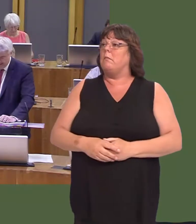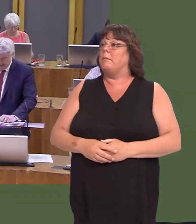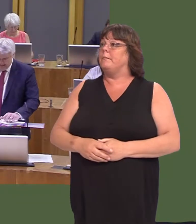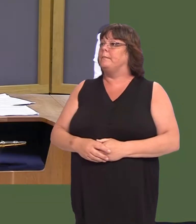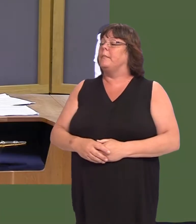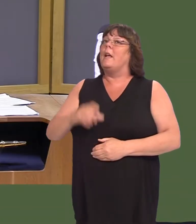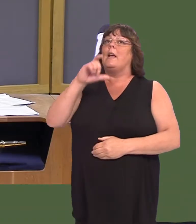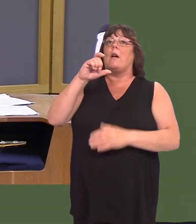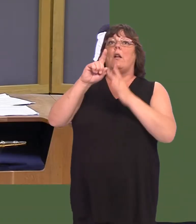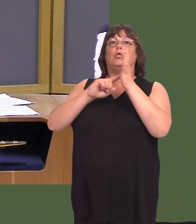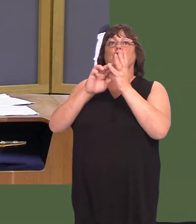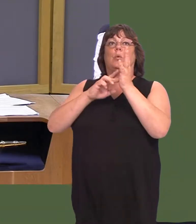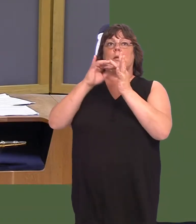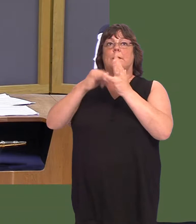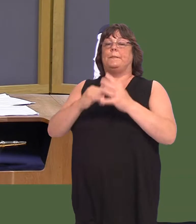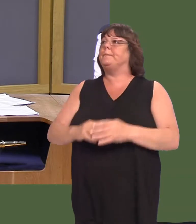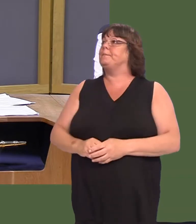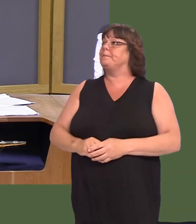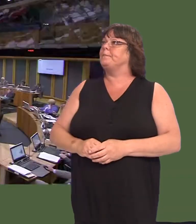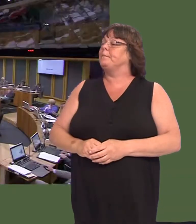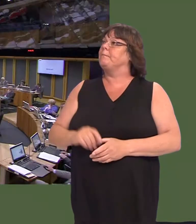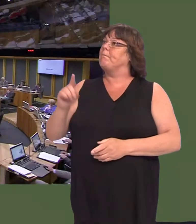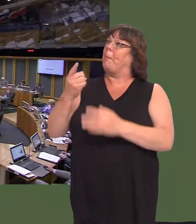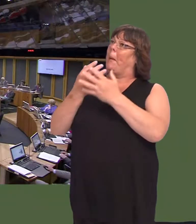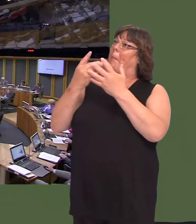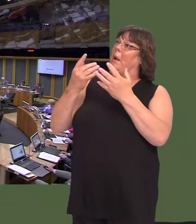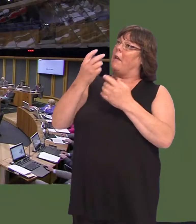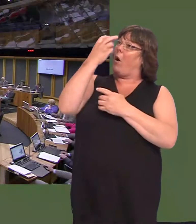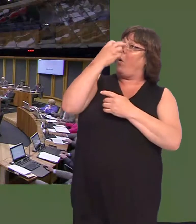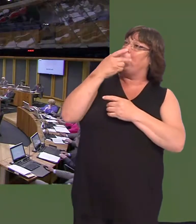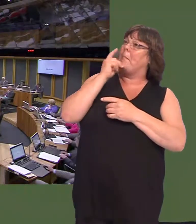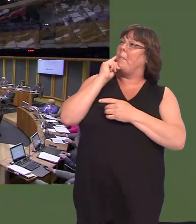Caroline Jones: First Minister, many of our older people are being targeted and fall victim